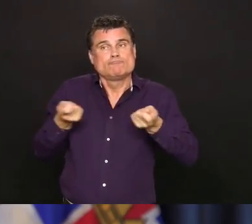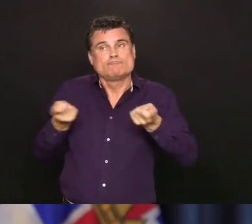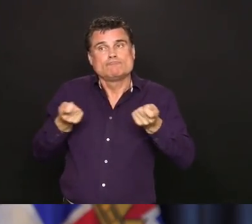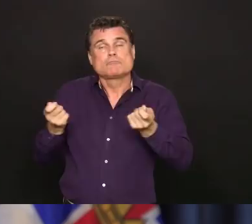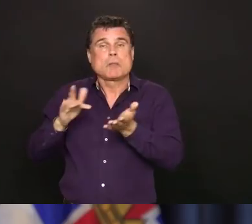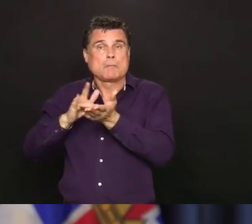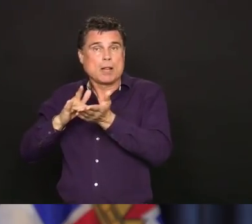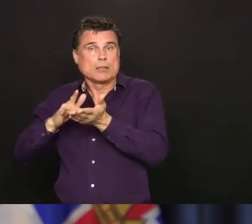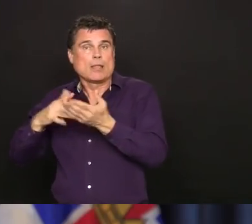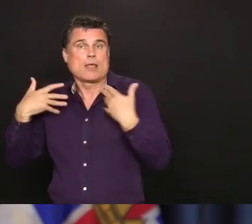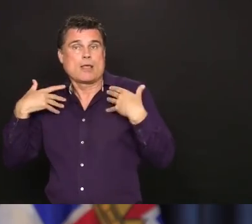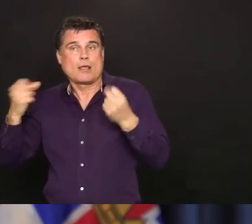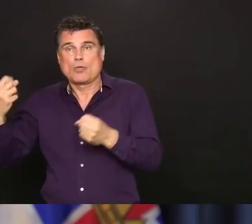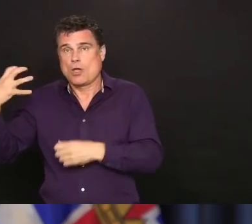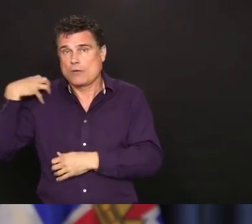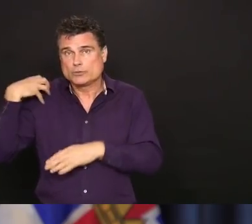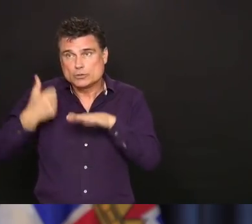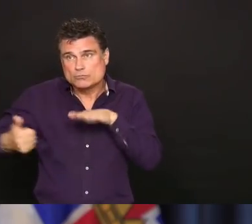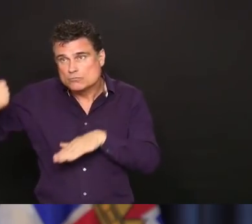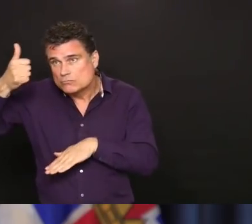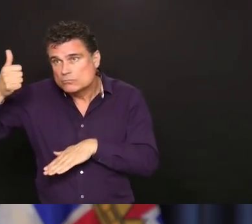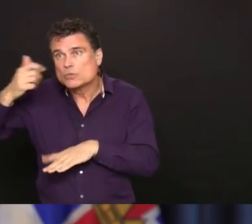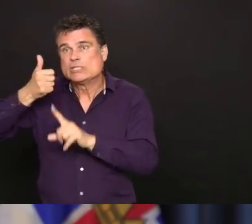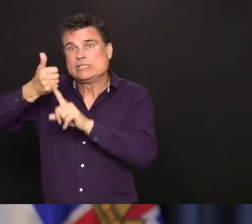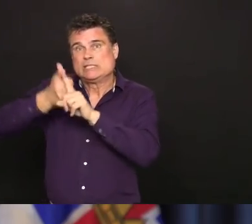Last Friday,